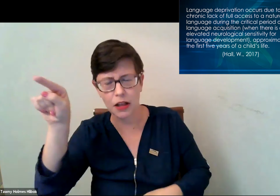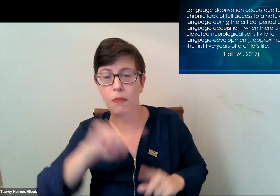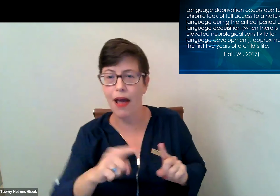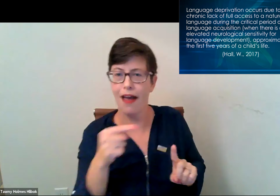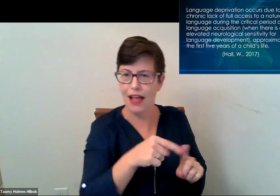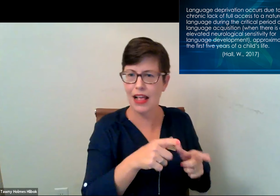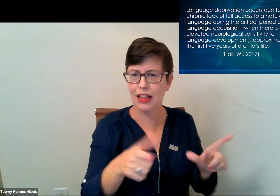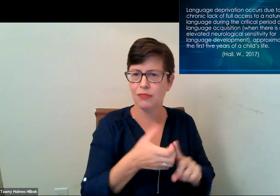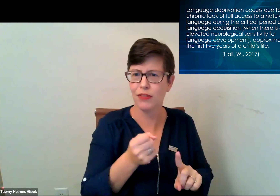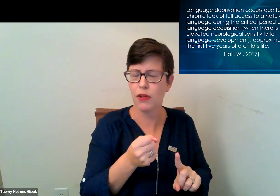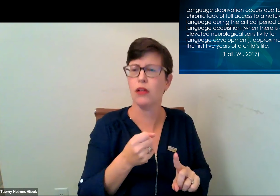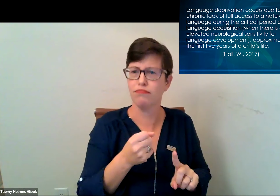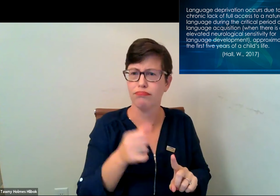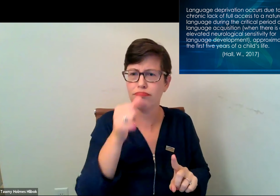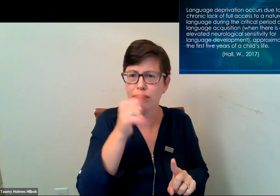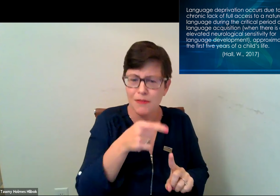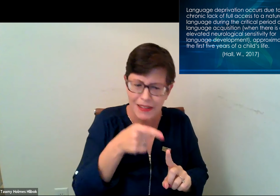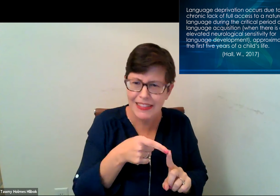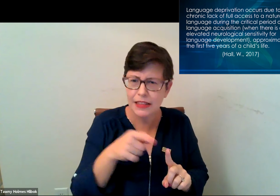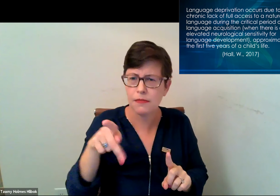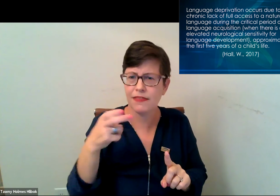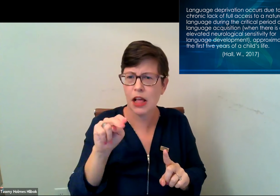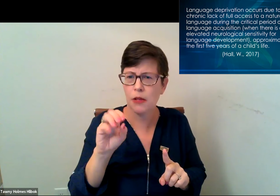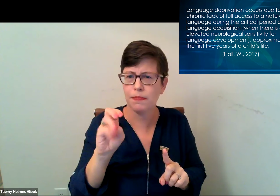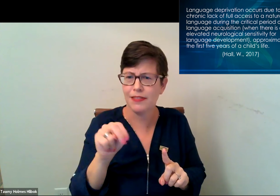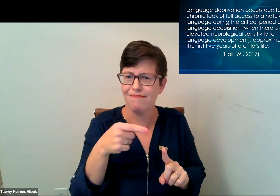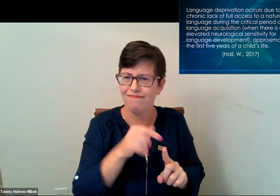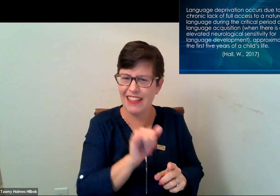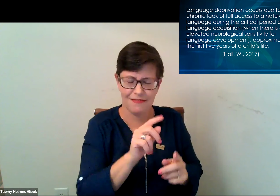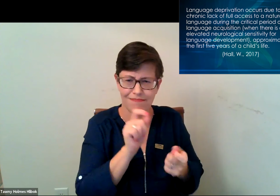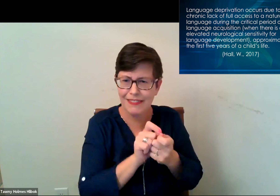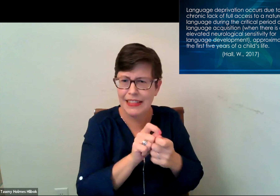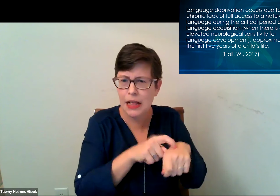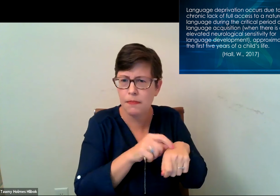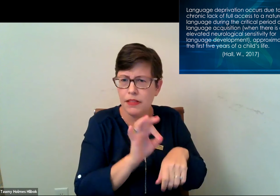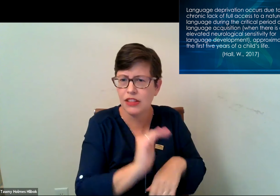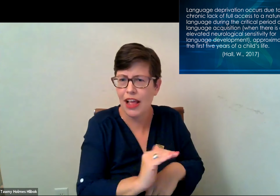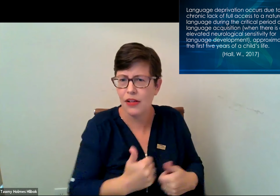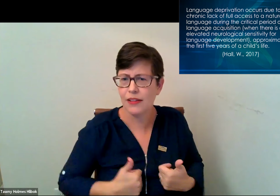are very serious, as they are faced, but language deposition depth deprivation is its own issue